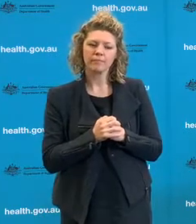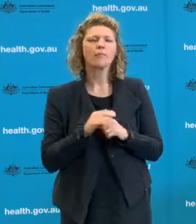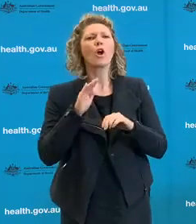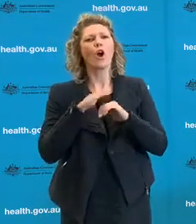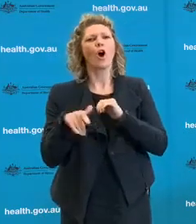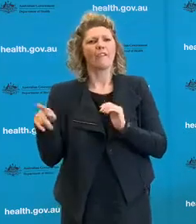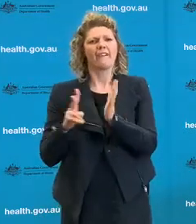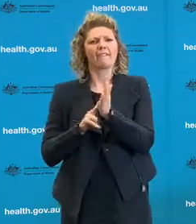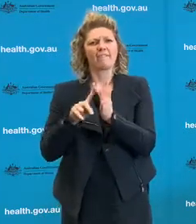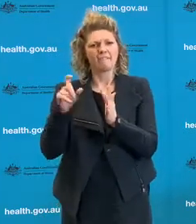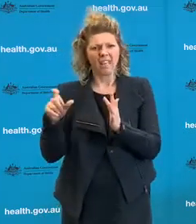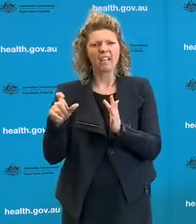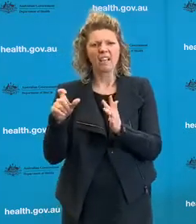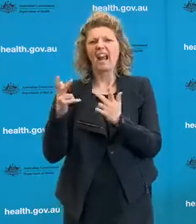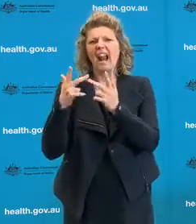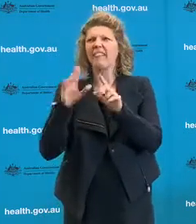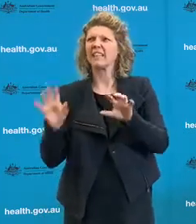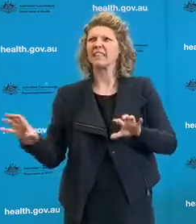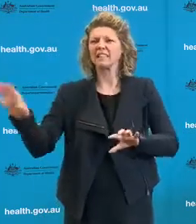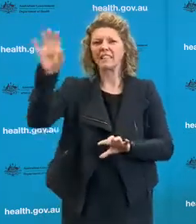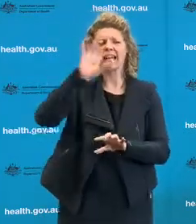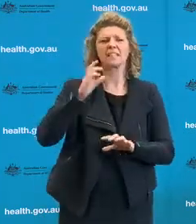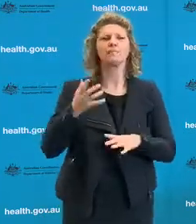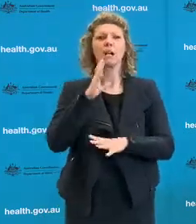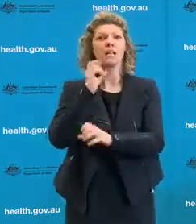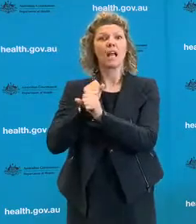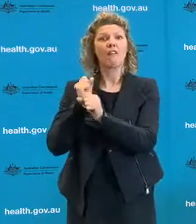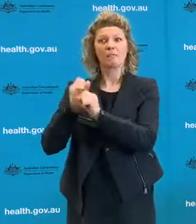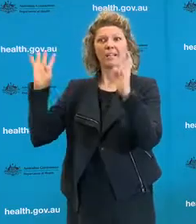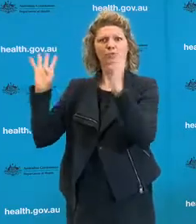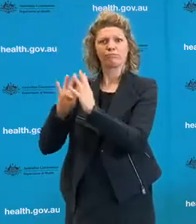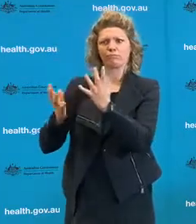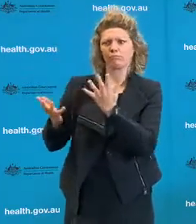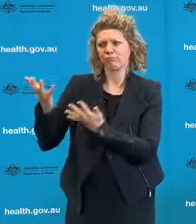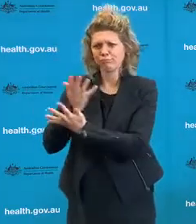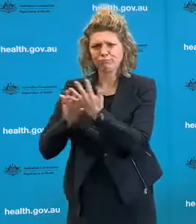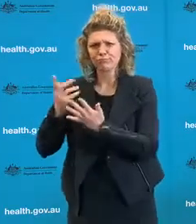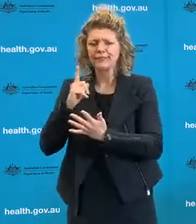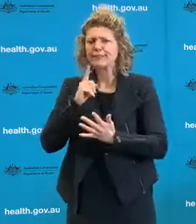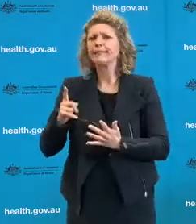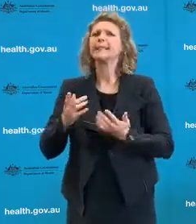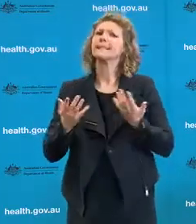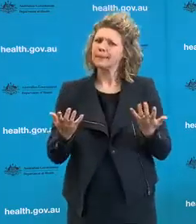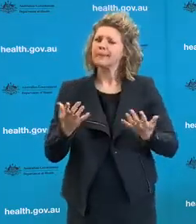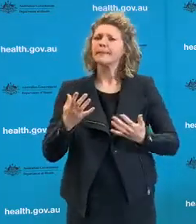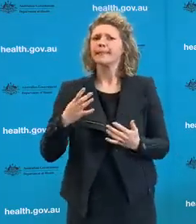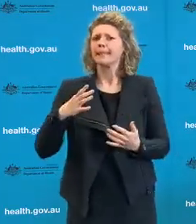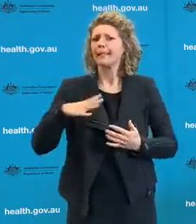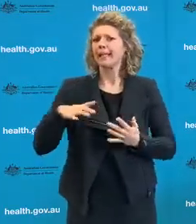The National Cabinet approach has been to suppress the virus, not to try to eliminate it.